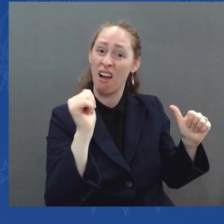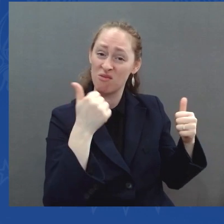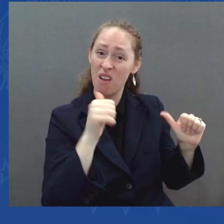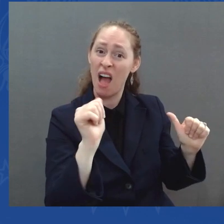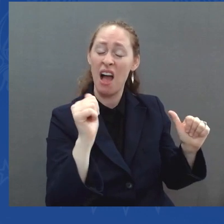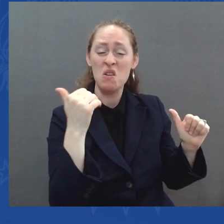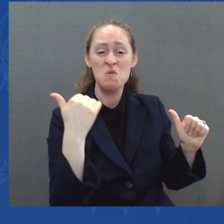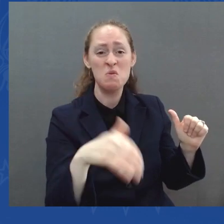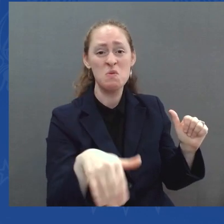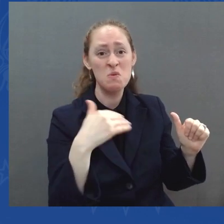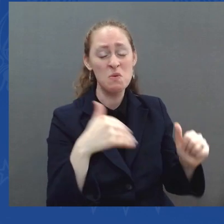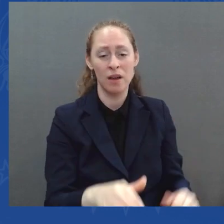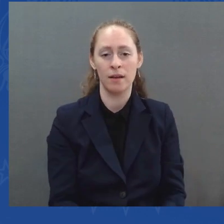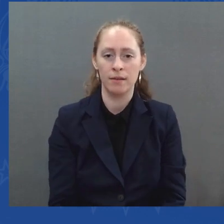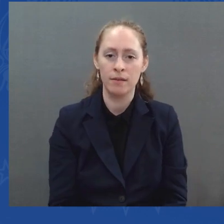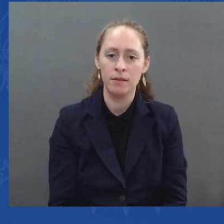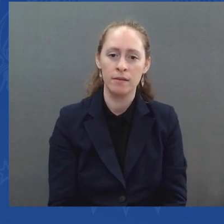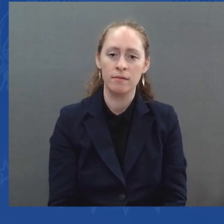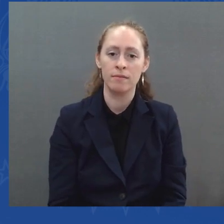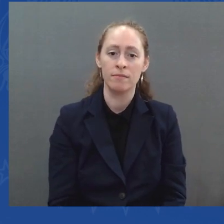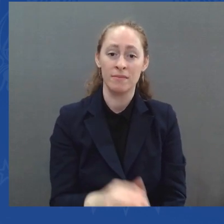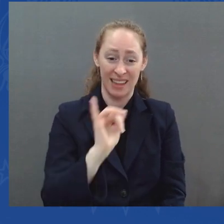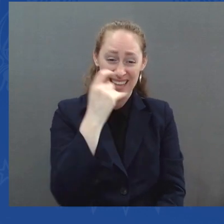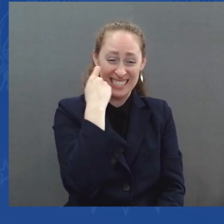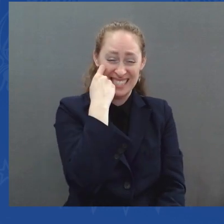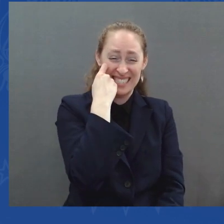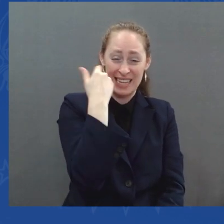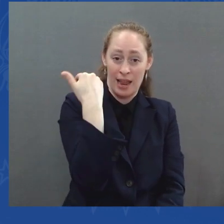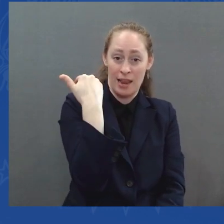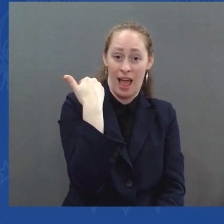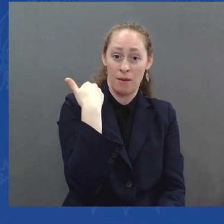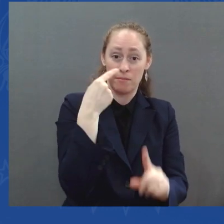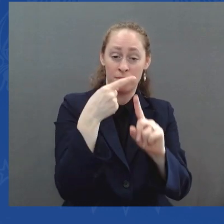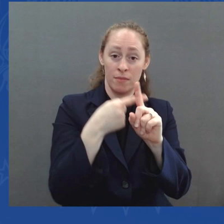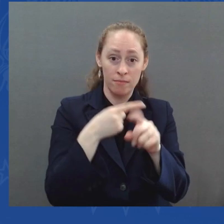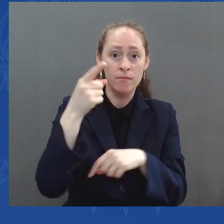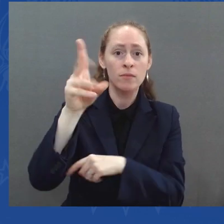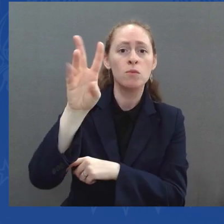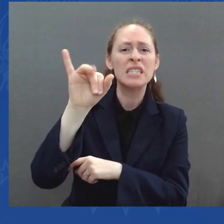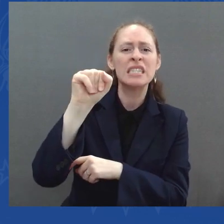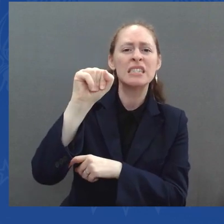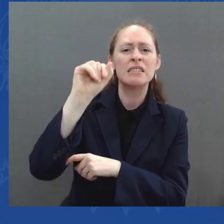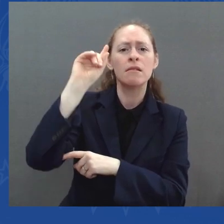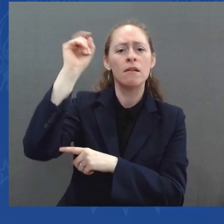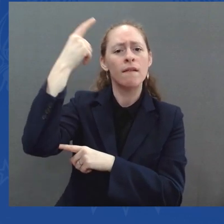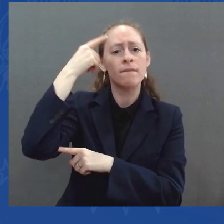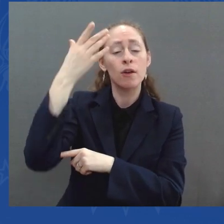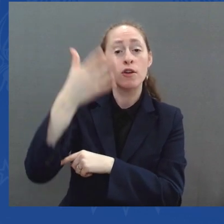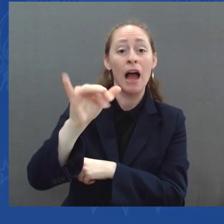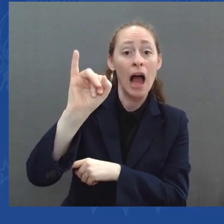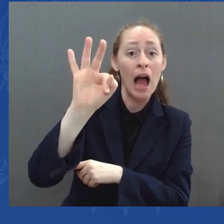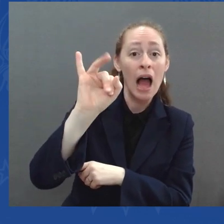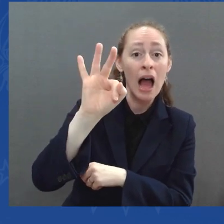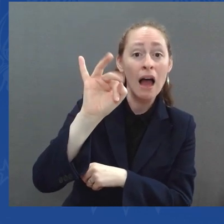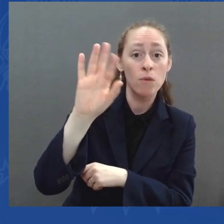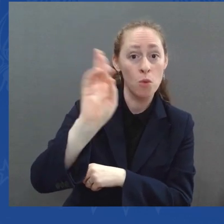if Republicans get back in power, they should try to repeal the Affordable Care Act again.